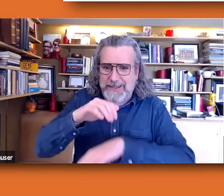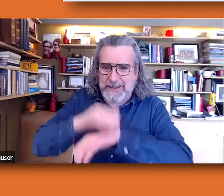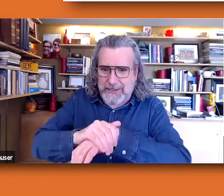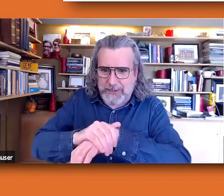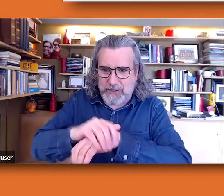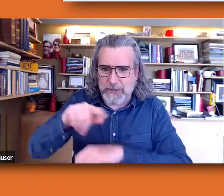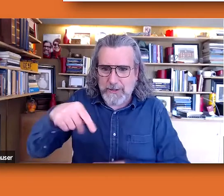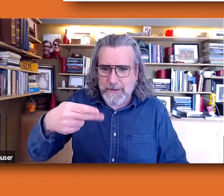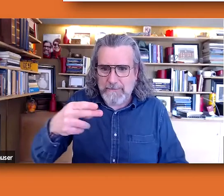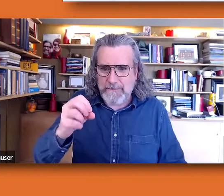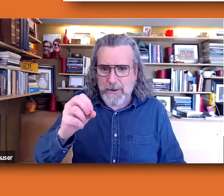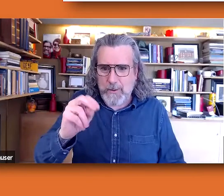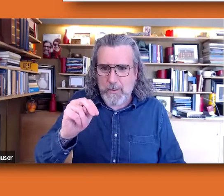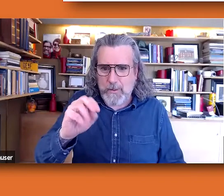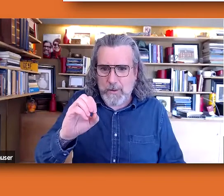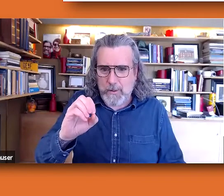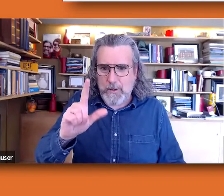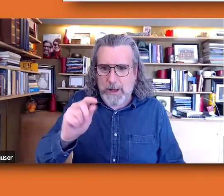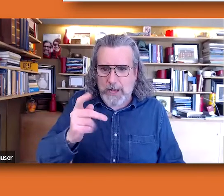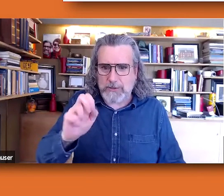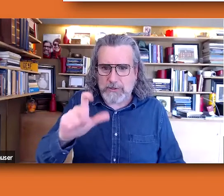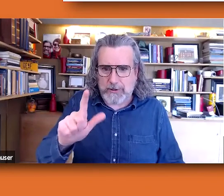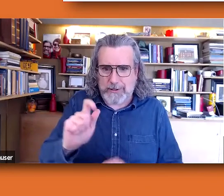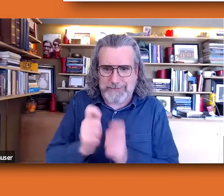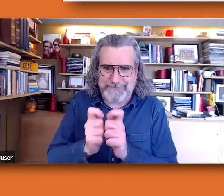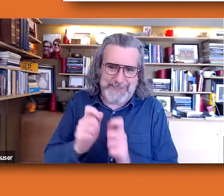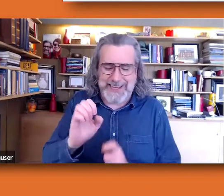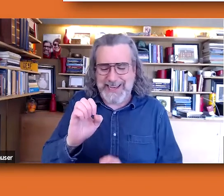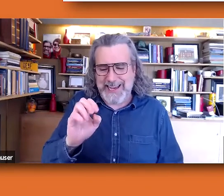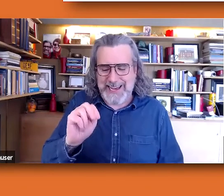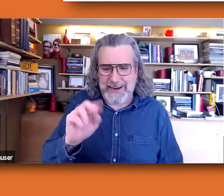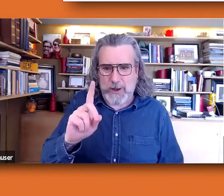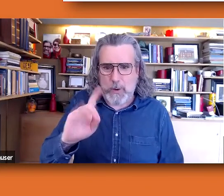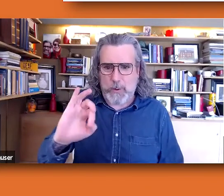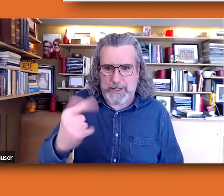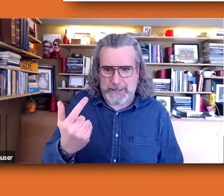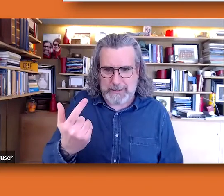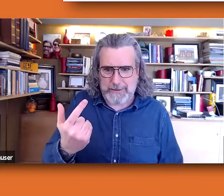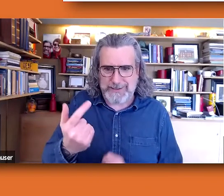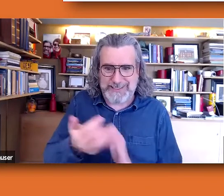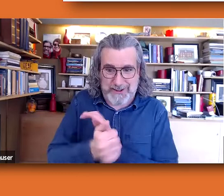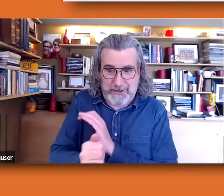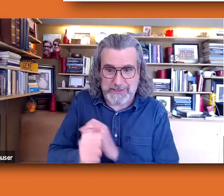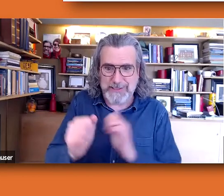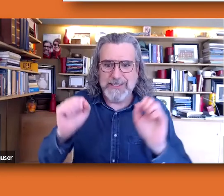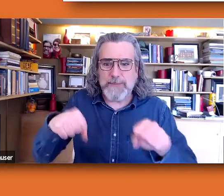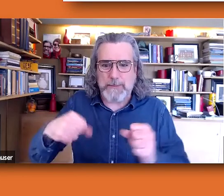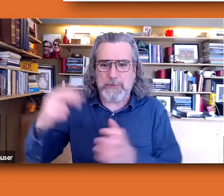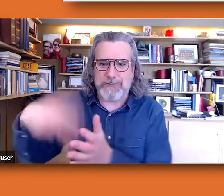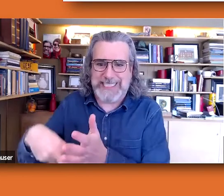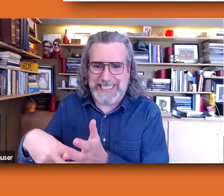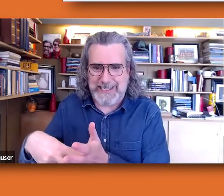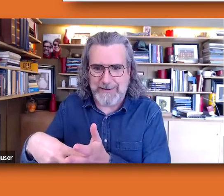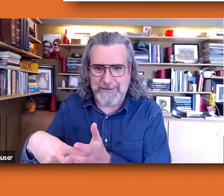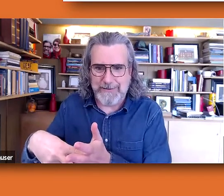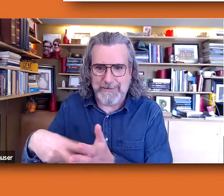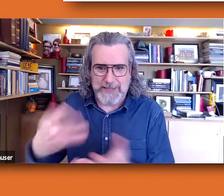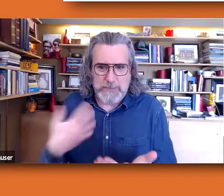Now, I firmly believe that many people think that deaf people have to have phonological and coding skills to be able to read.